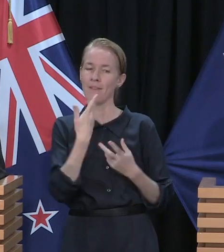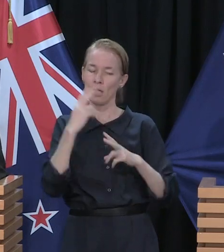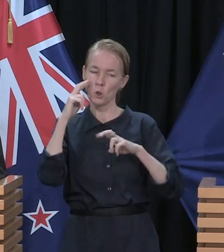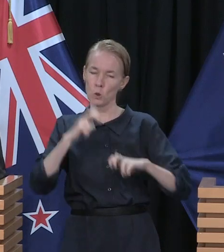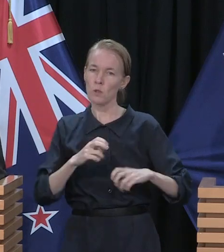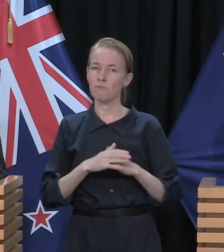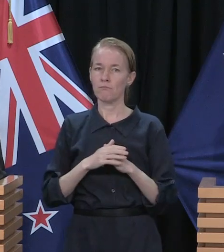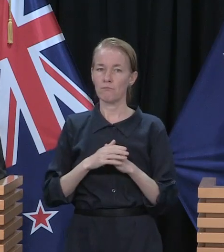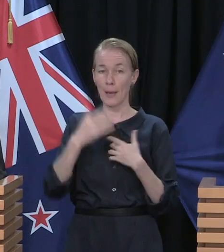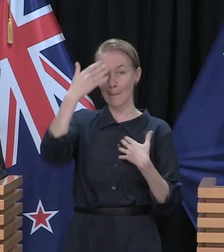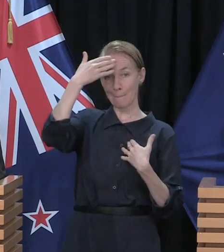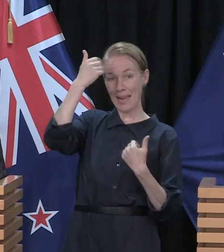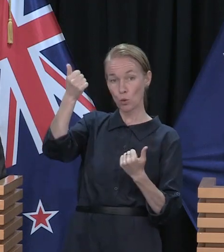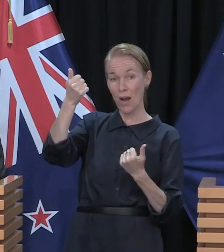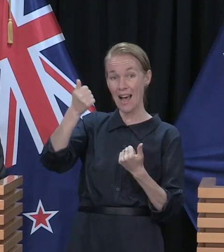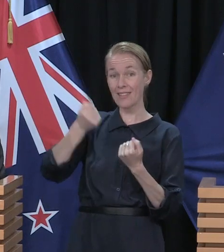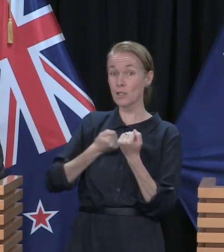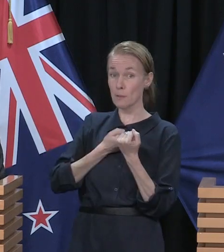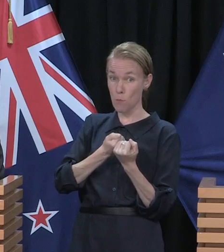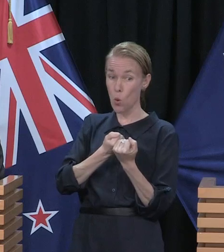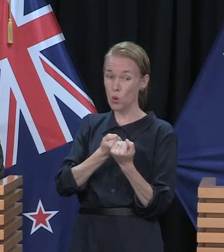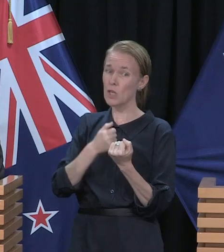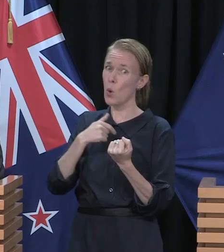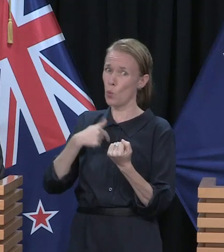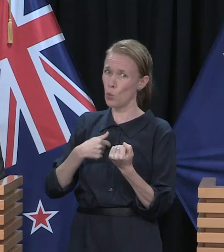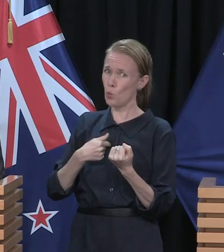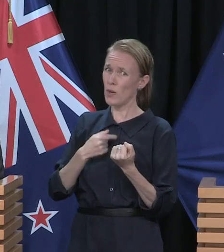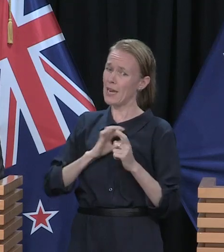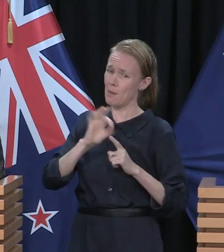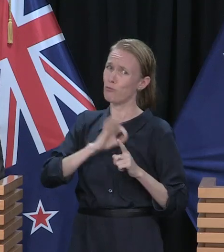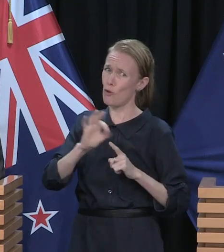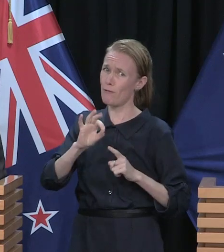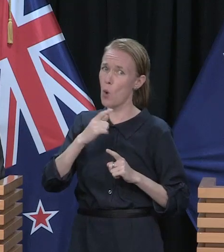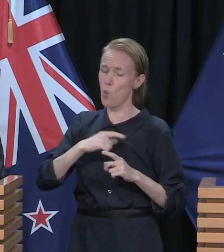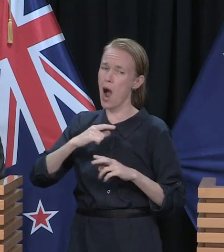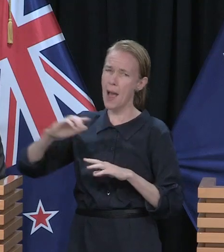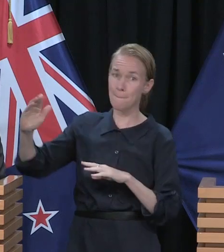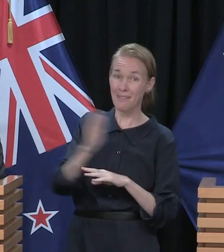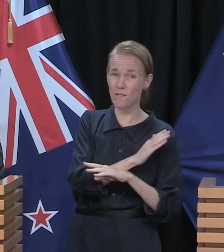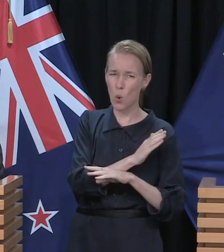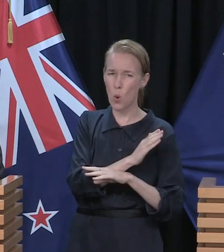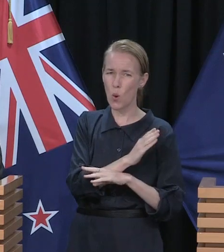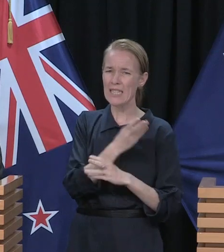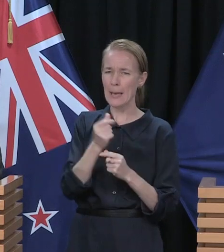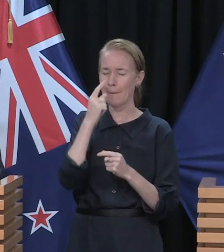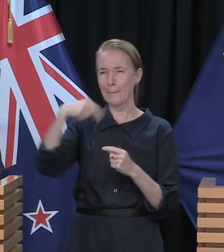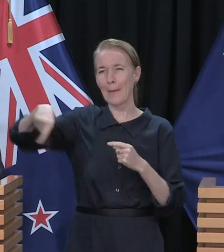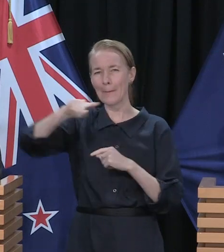weeks - was look at this issue. The extra mental health support - mental health support was beefed up as a